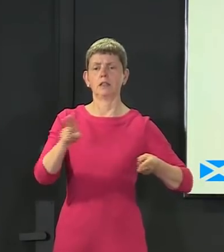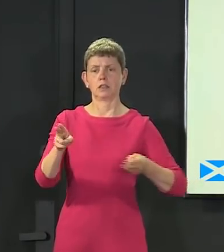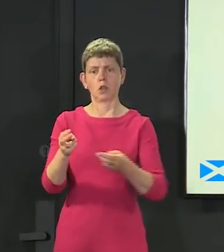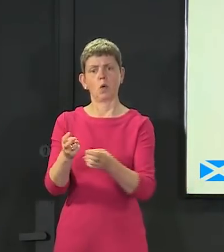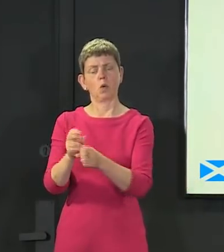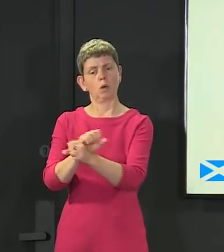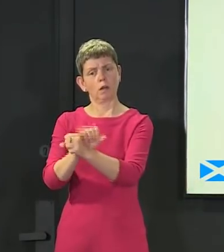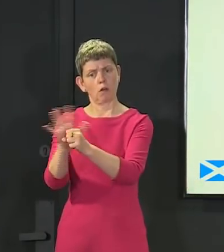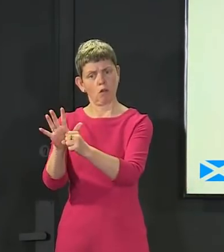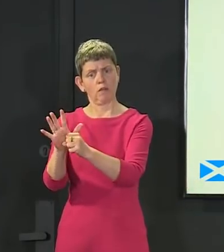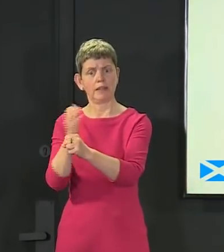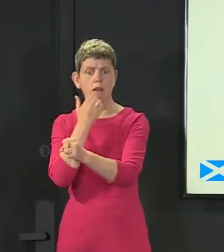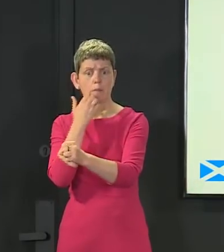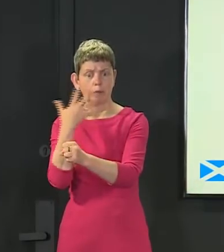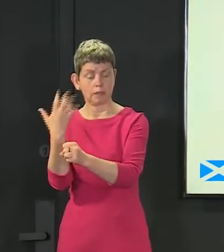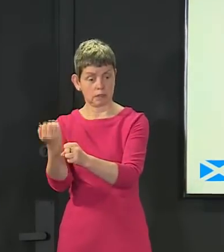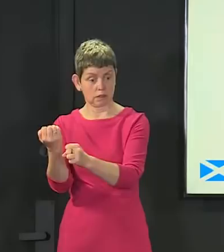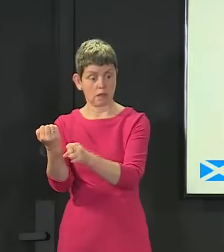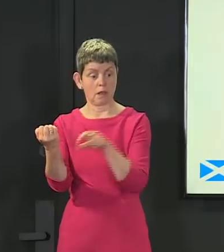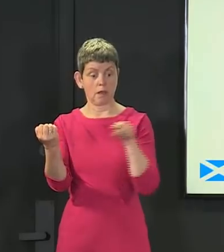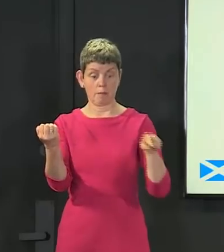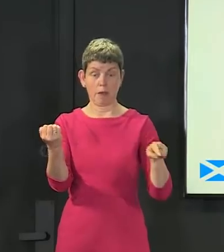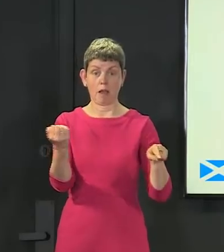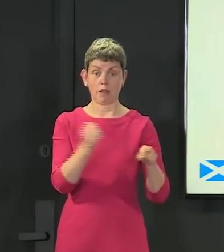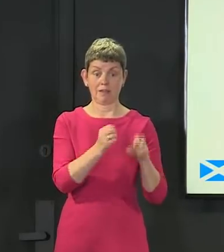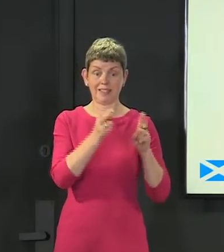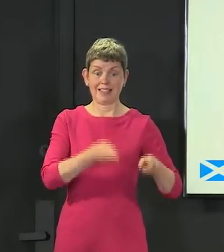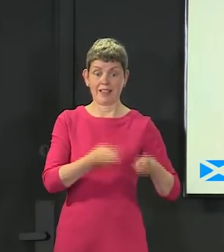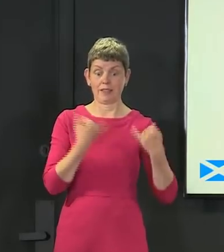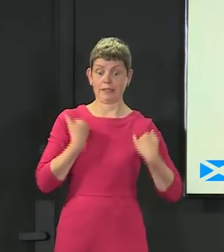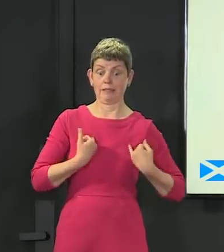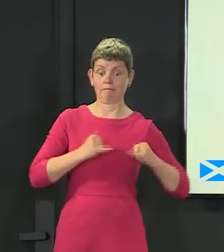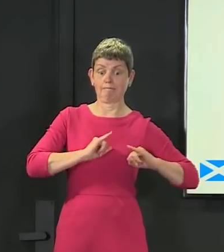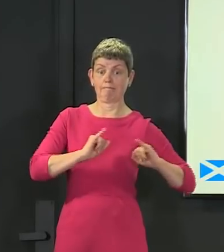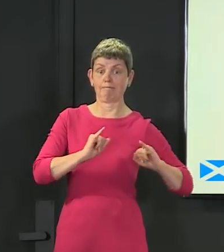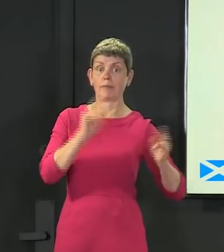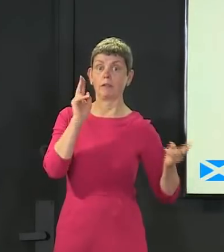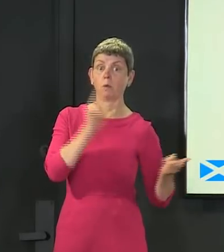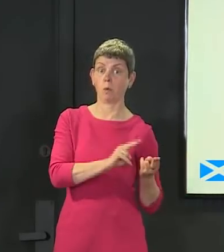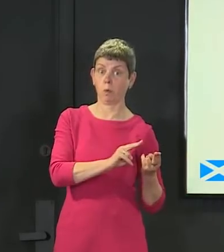assessment of risk is now changing we also see a gradient of risk across different venues as well